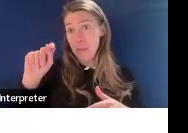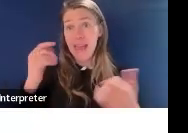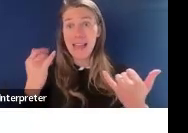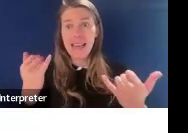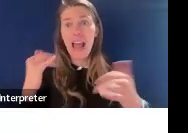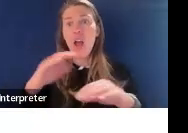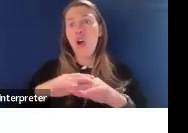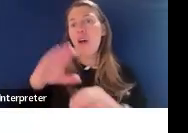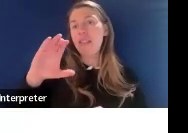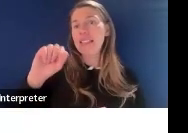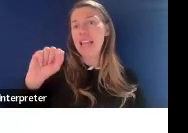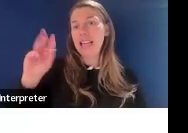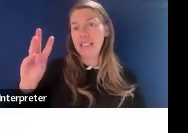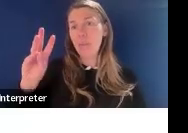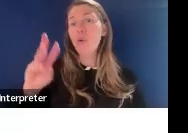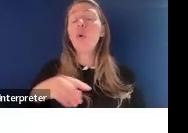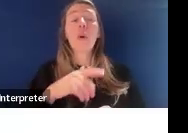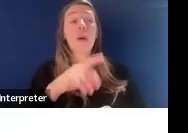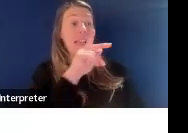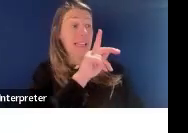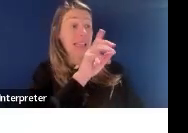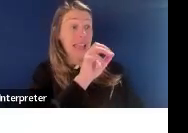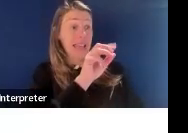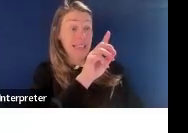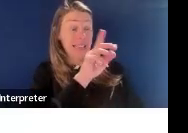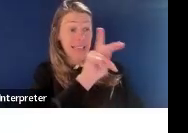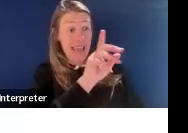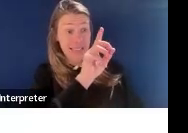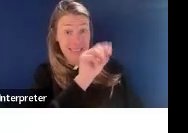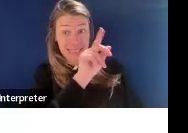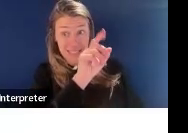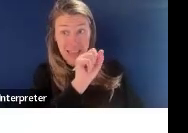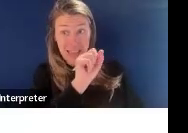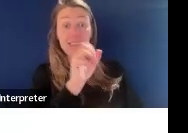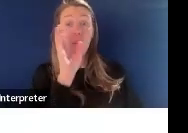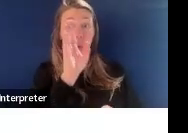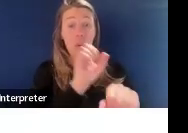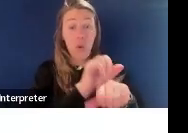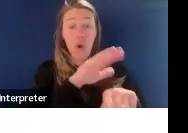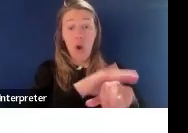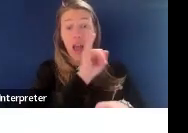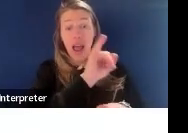which isn't to say that K dad isn't also working on eventual IDD waiver compliance.